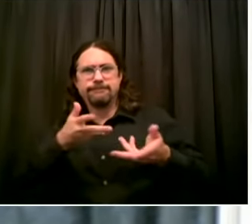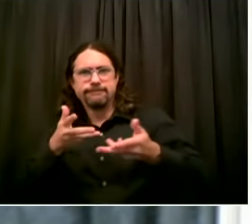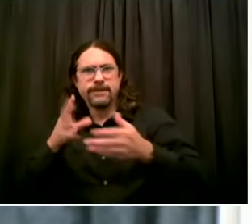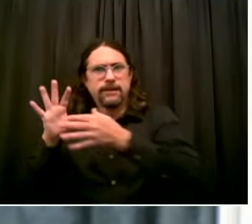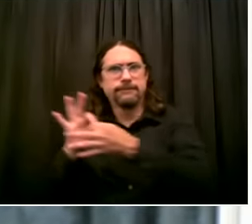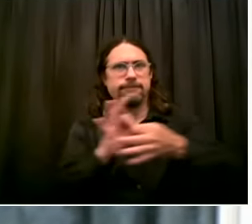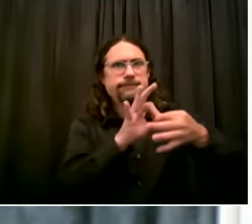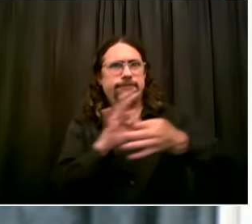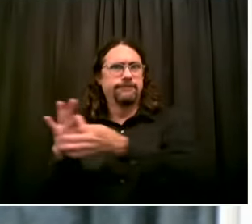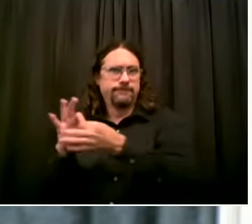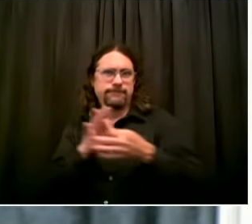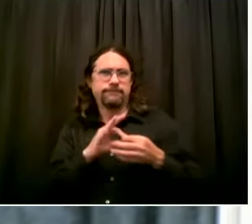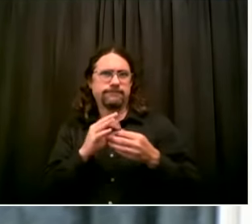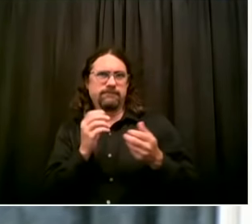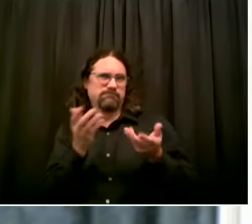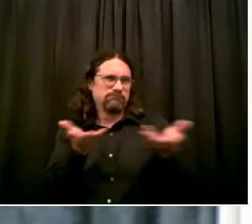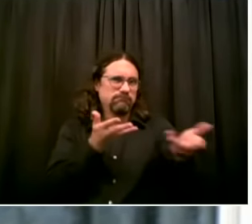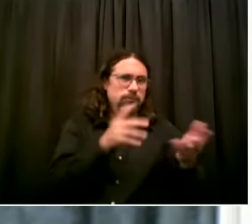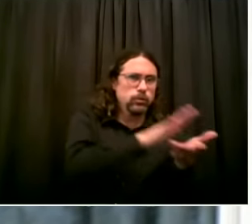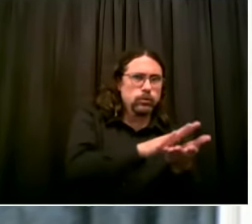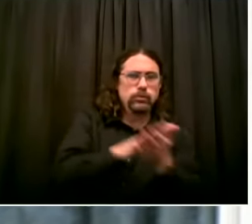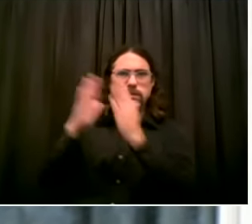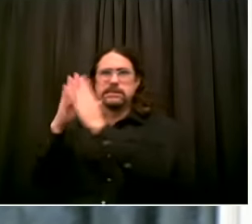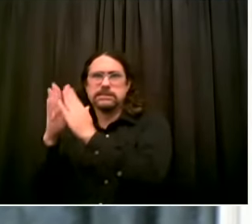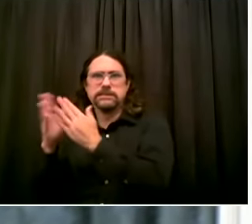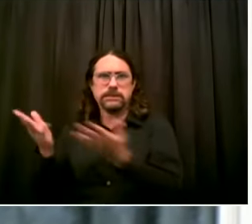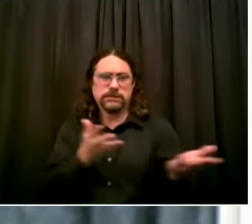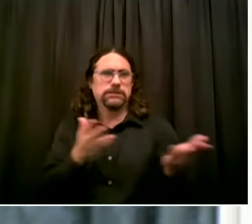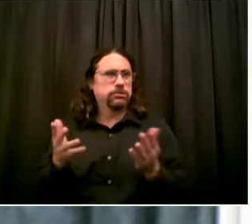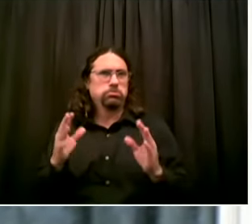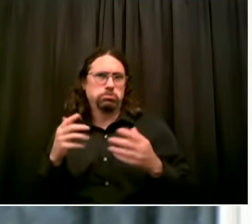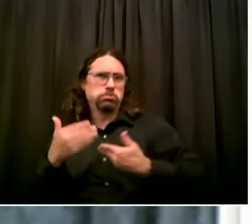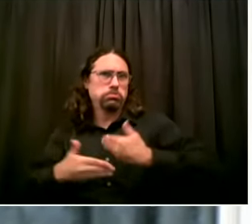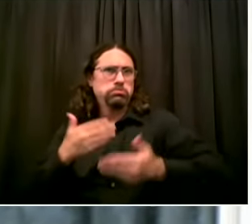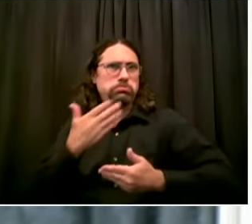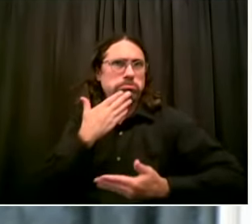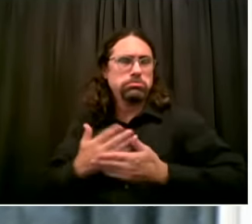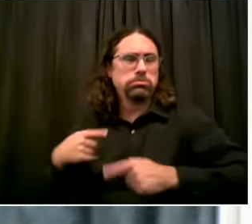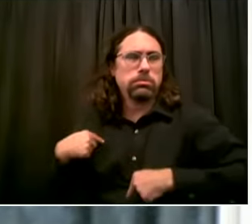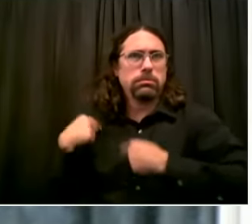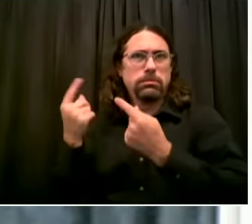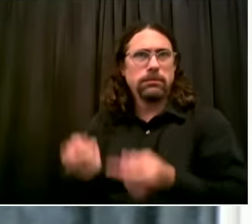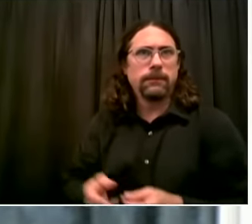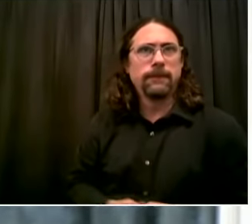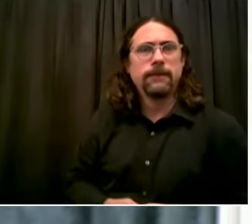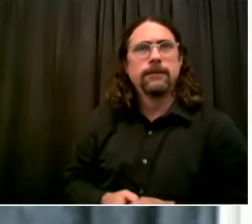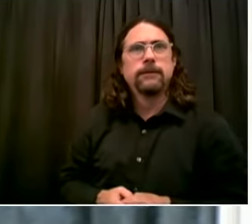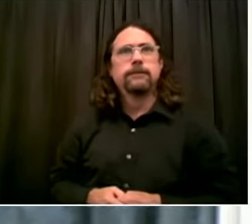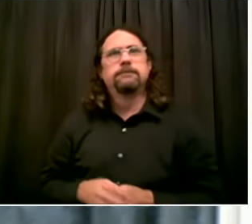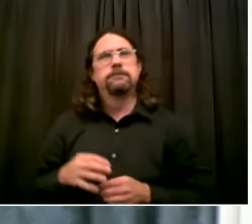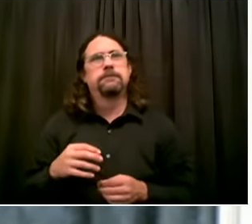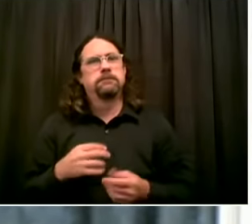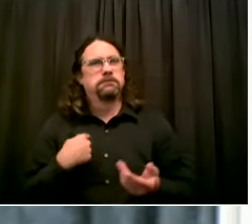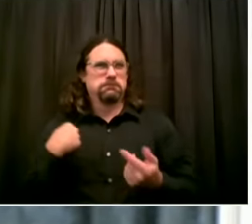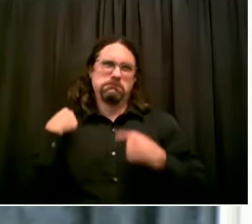TO COORDIANTE WITH THE HEALTH AND TRACE CORPS TO IDENTITY, ISOLATE D AN PREVENT THE SPADRE OF COVID-